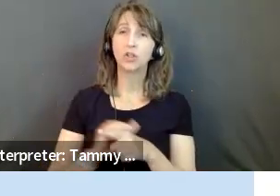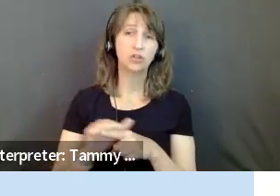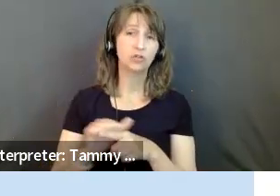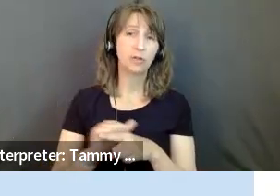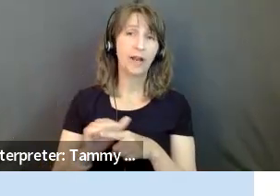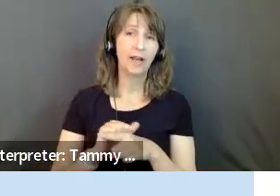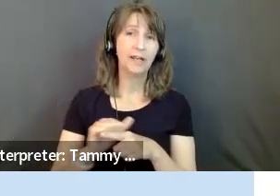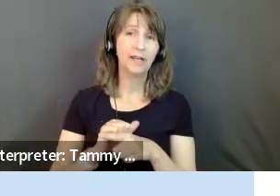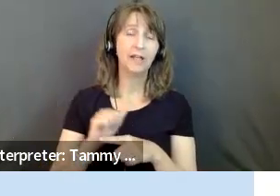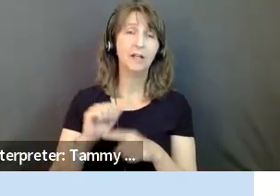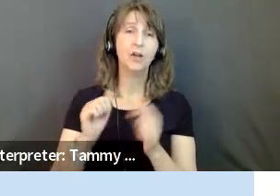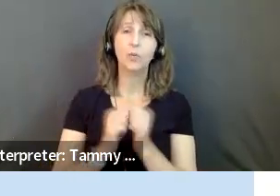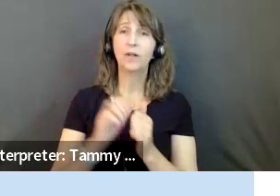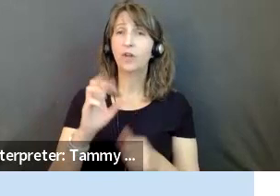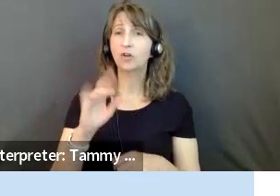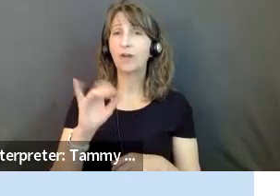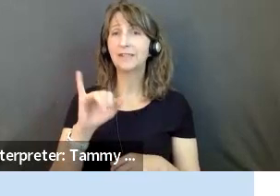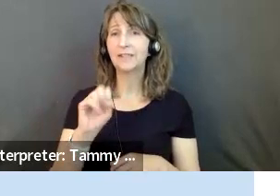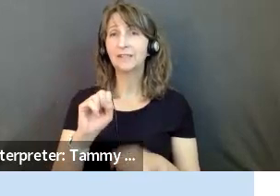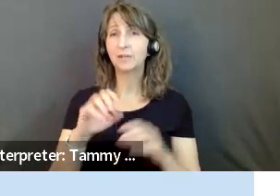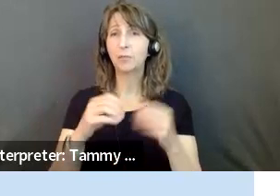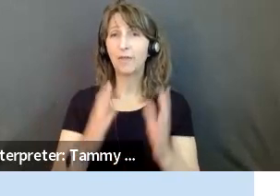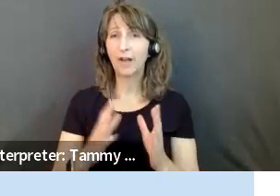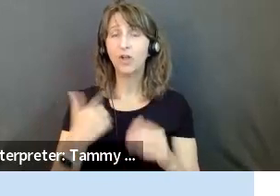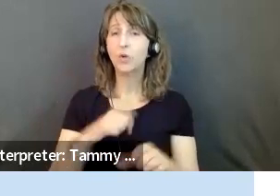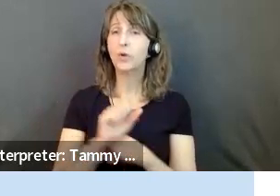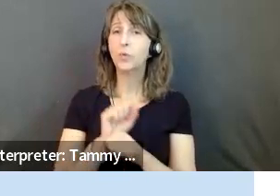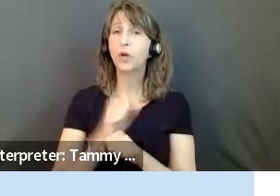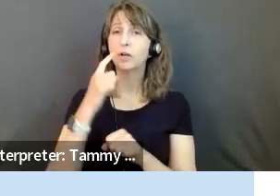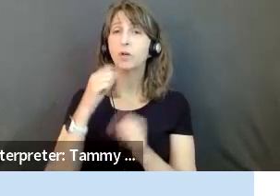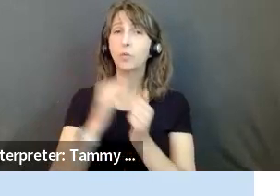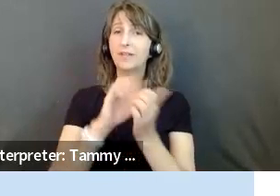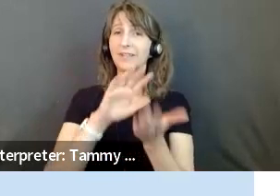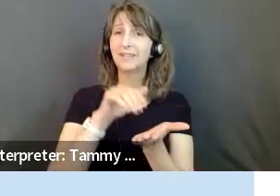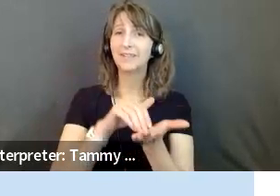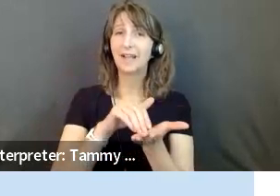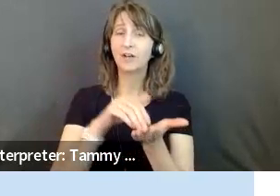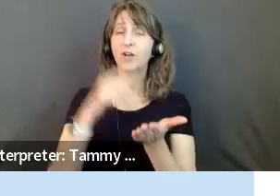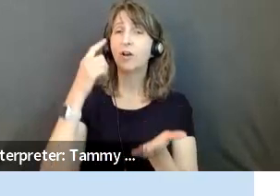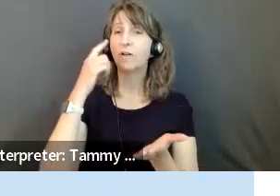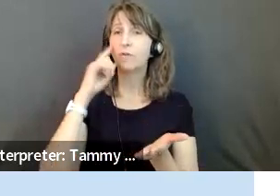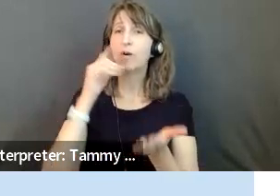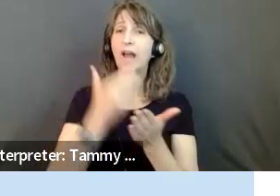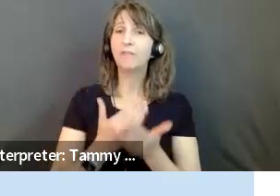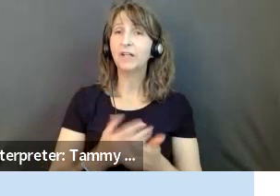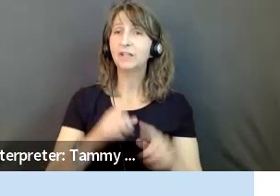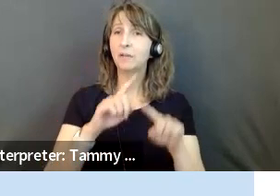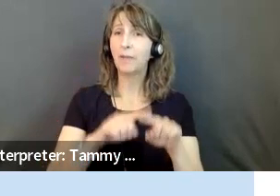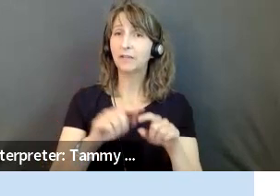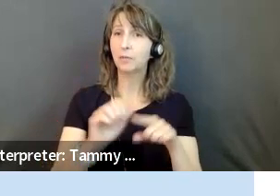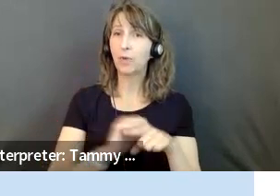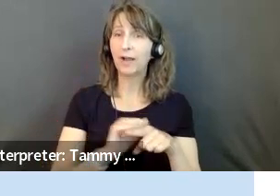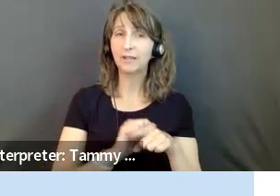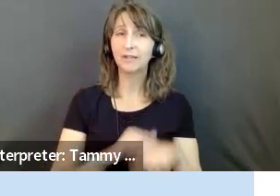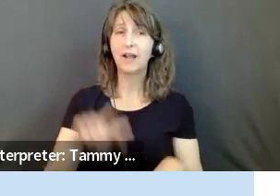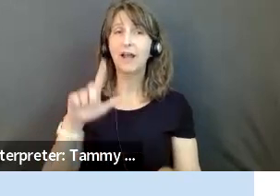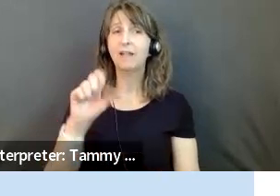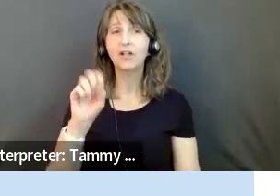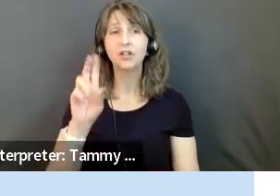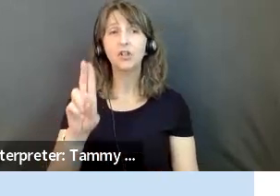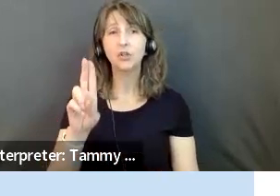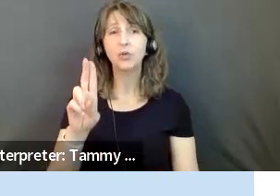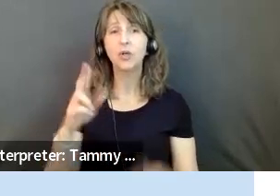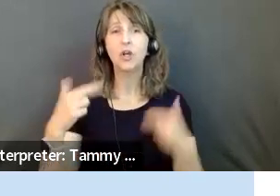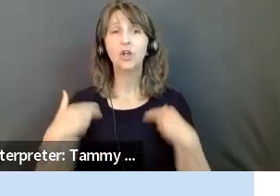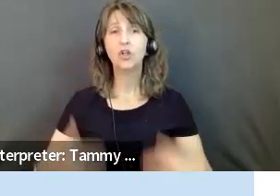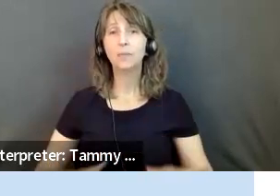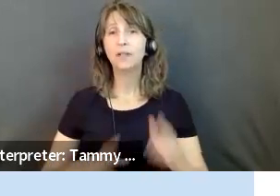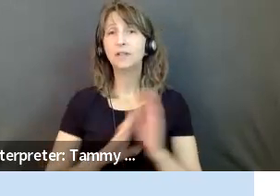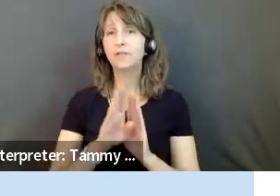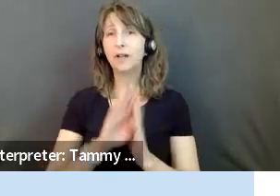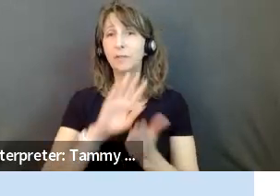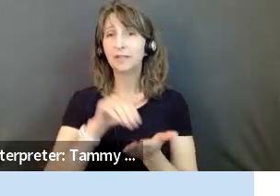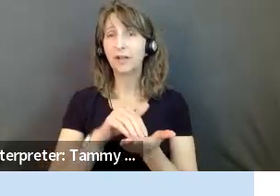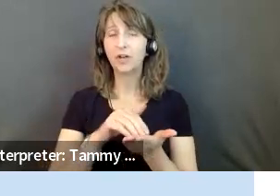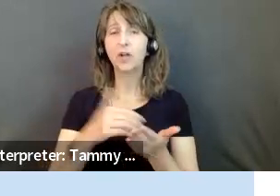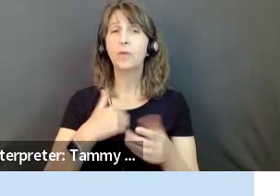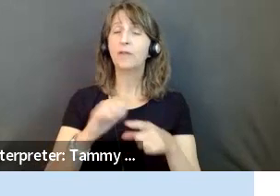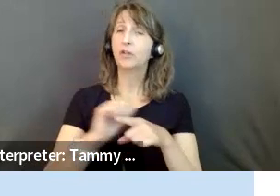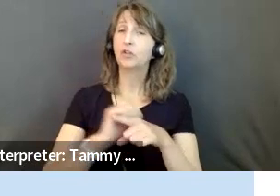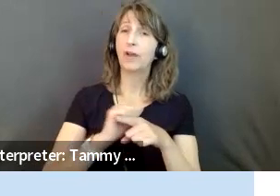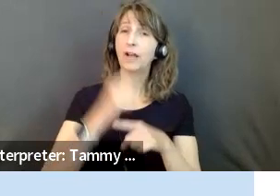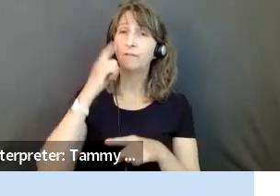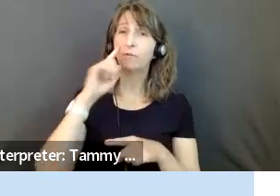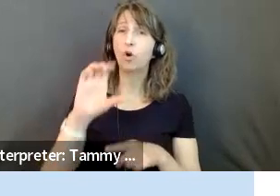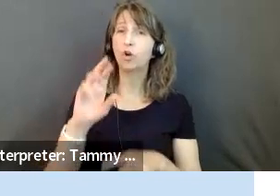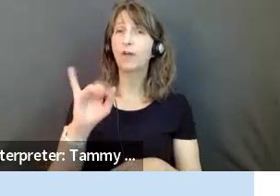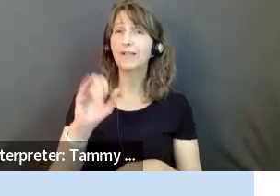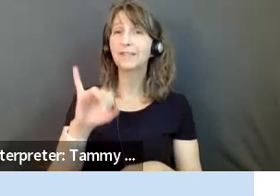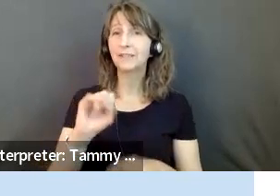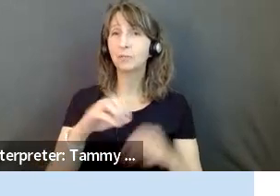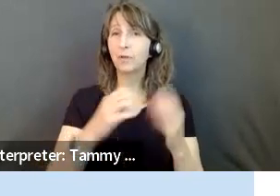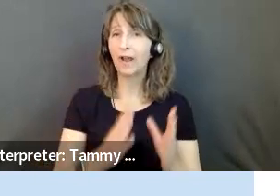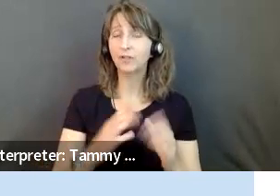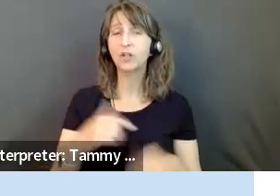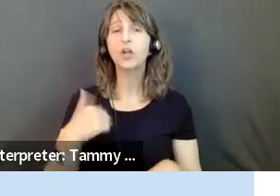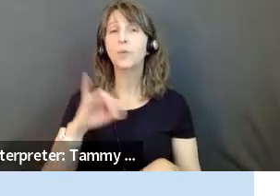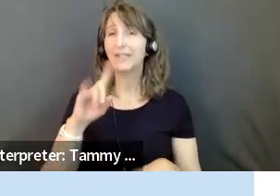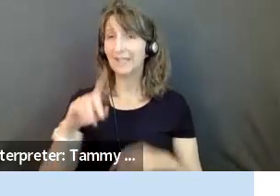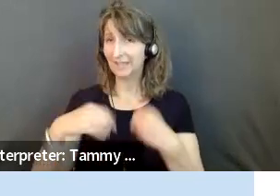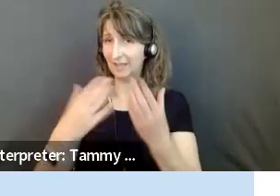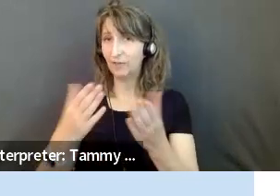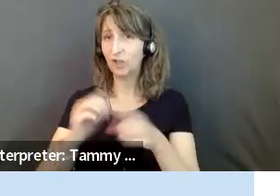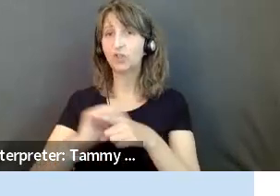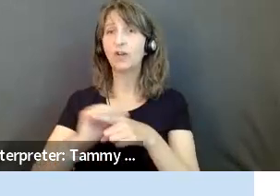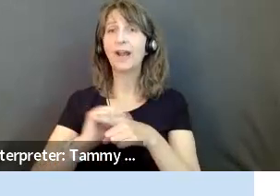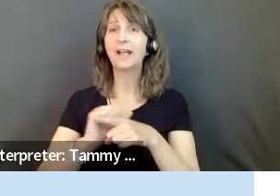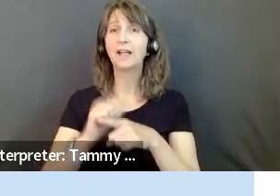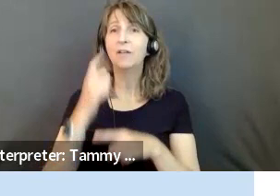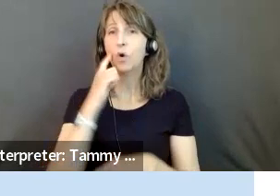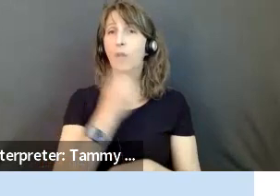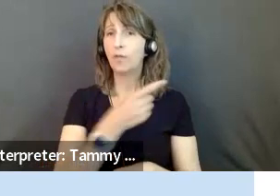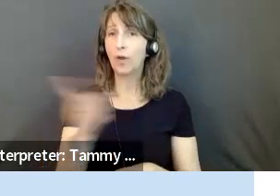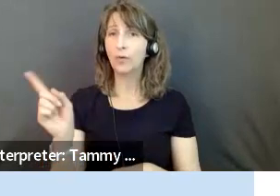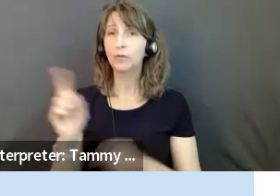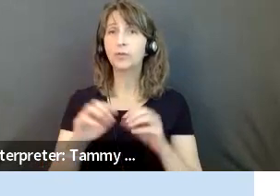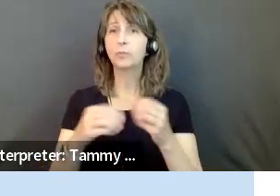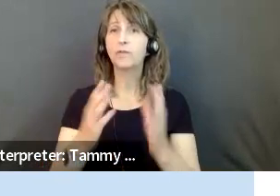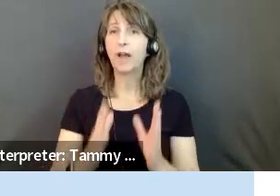The Human Development Center and we are, we built a training for crisis providers. We've already delivered a training, jointly with them to those providers and we will continue that partnership as well.